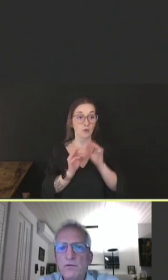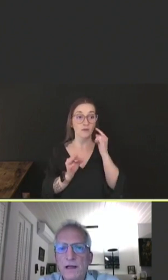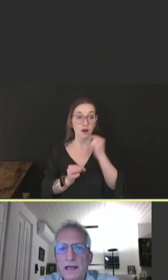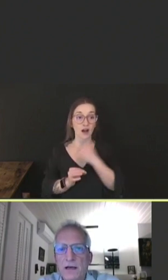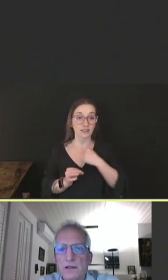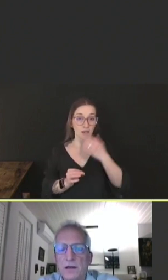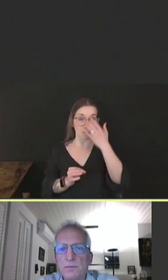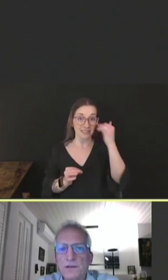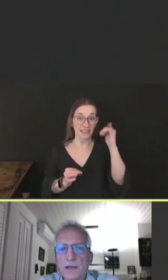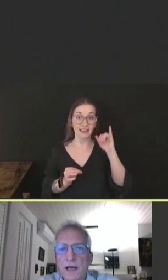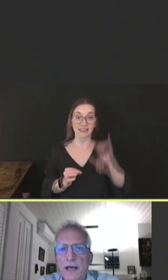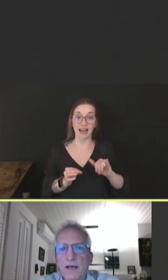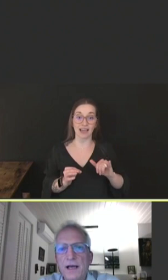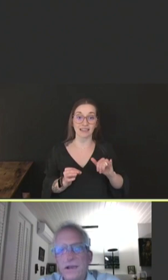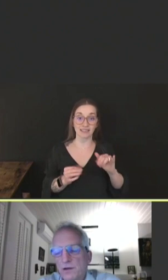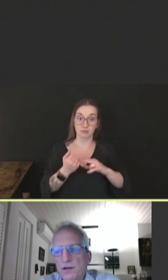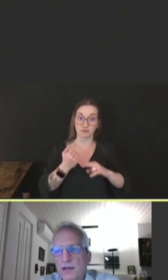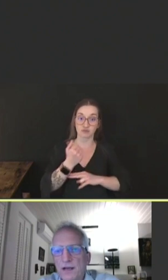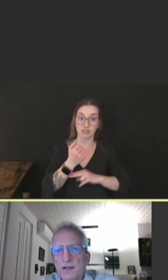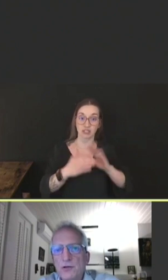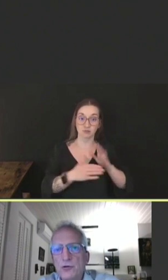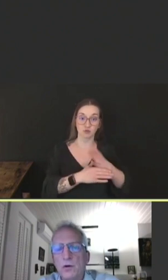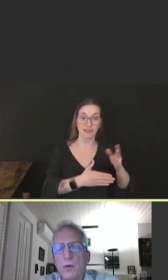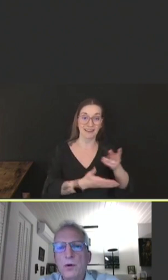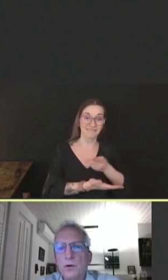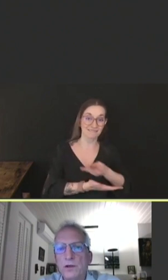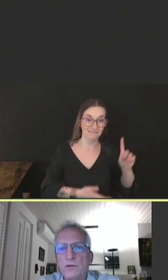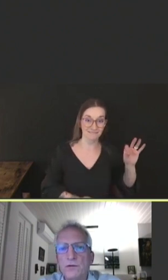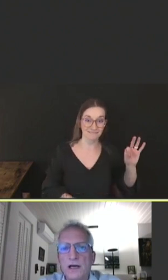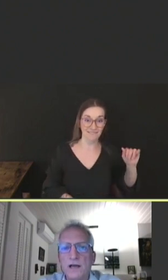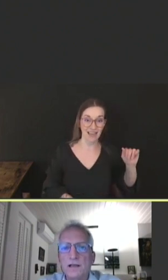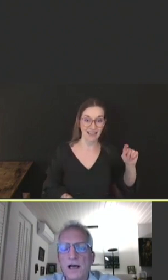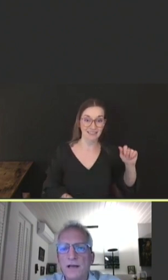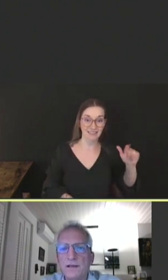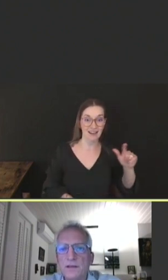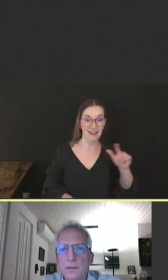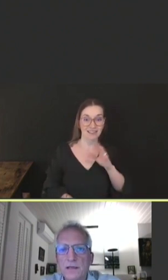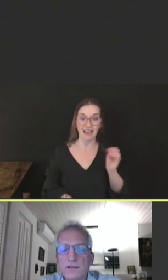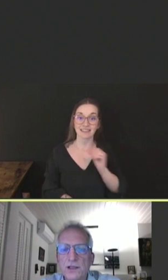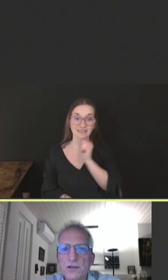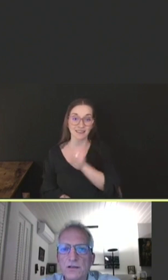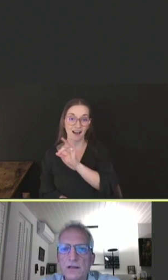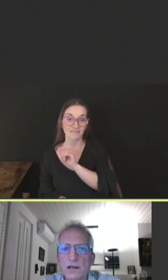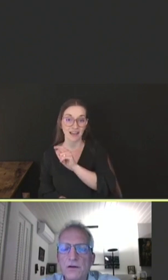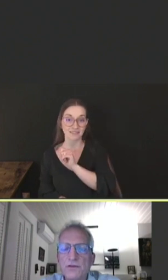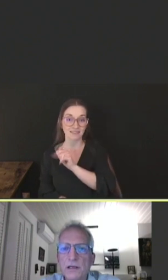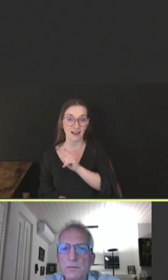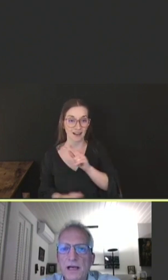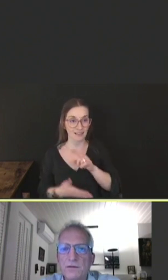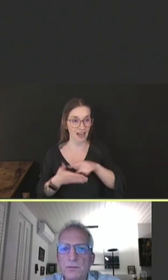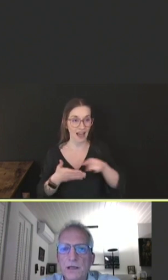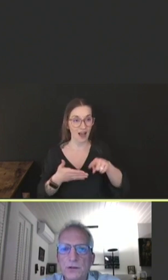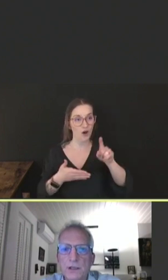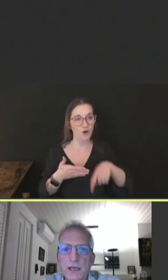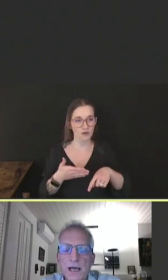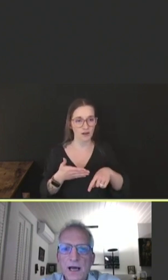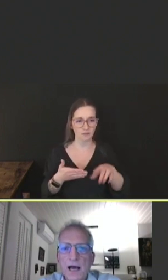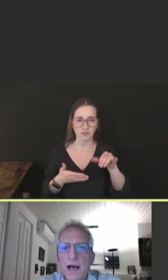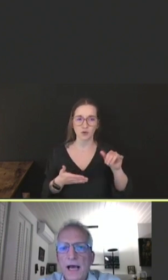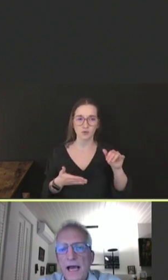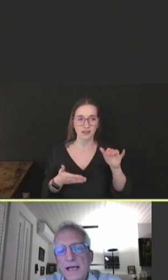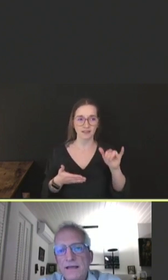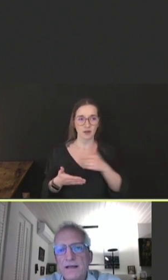non-fatal outcomes and an essential component of our disability-adjusted life measure. And